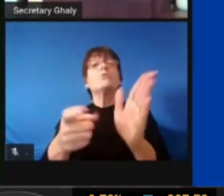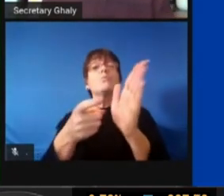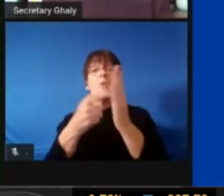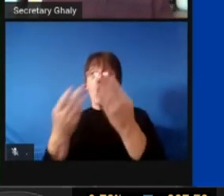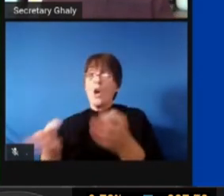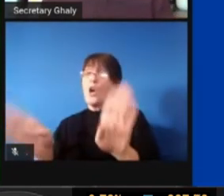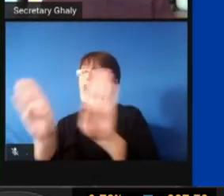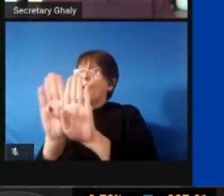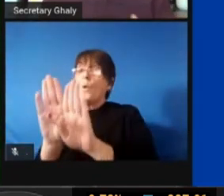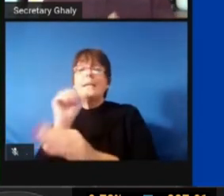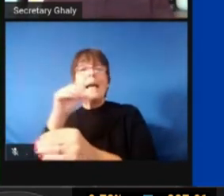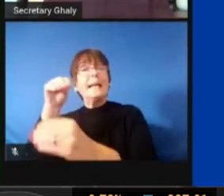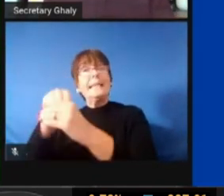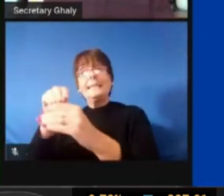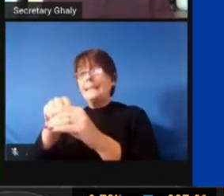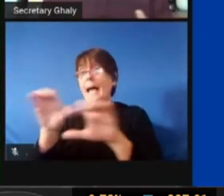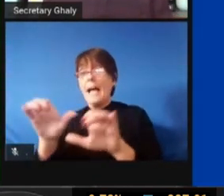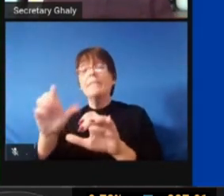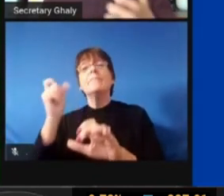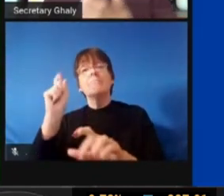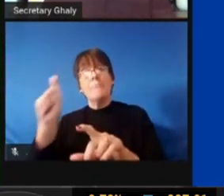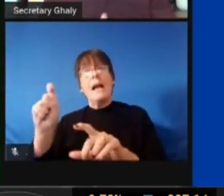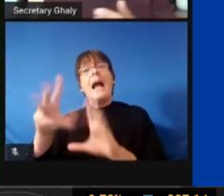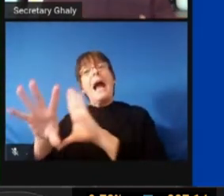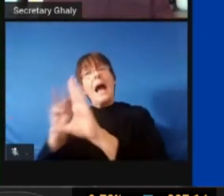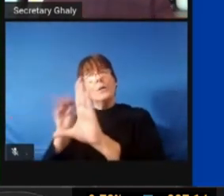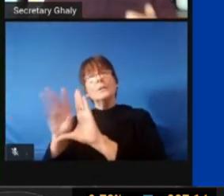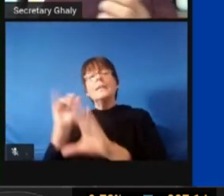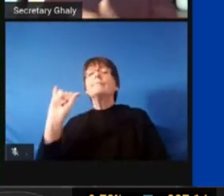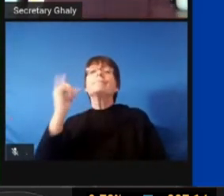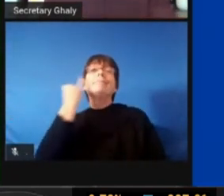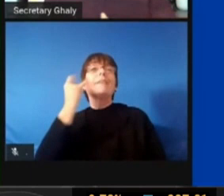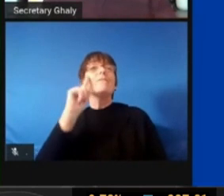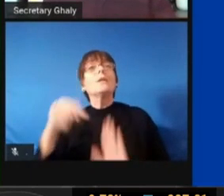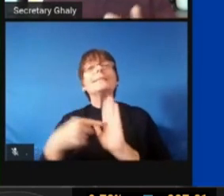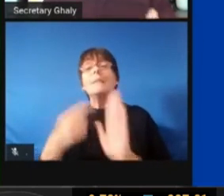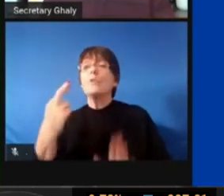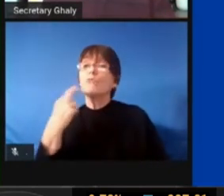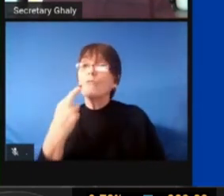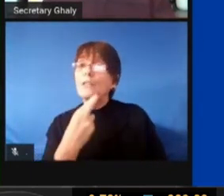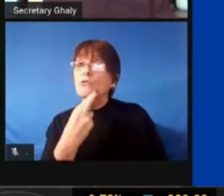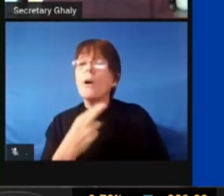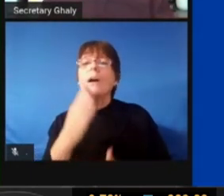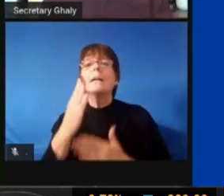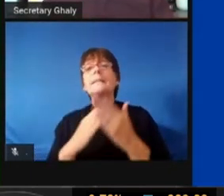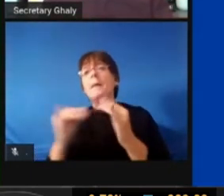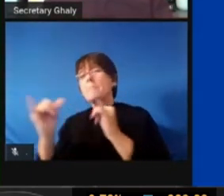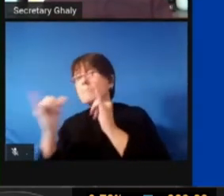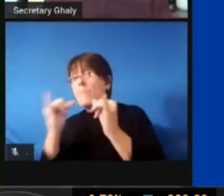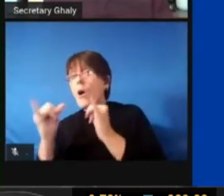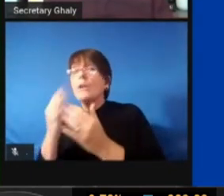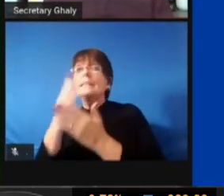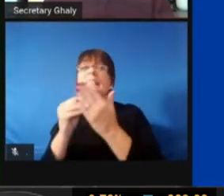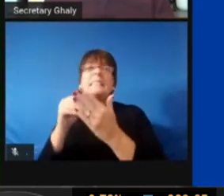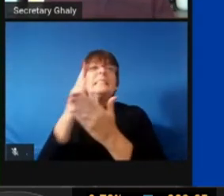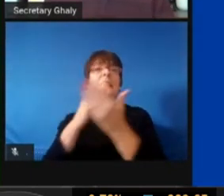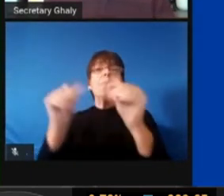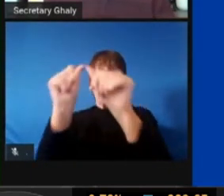CASES THAT WE PUT MORE OF OUR SECTORS THAT WERE OPEN INDOORS AND REQUIRED THEM TO CLOSE INDOOR ACTIVITIES AND MOVE THEM